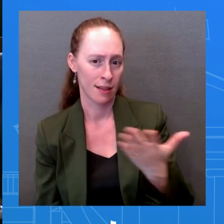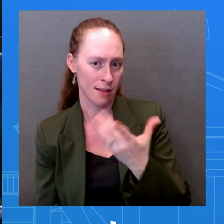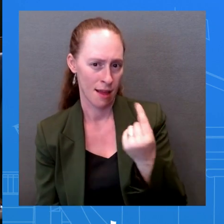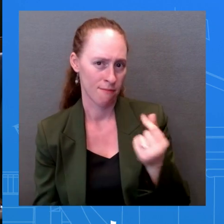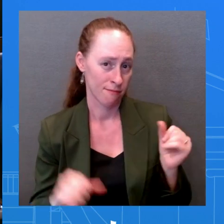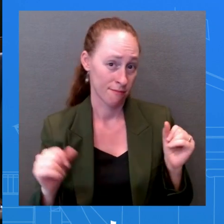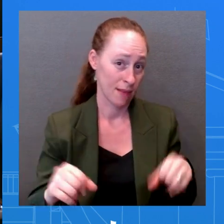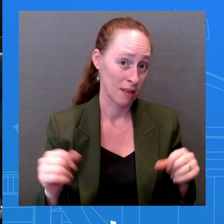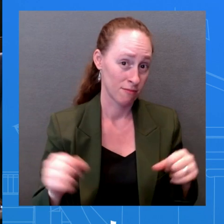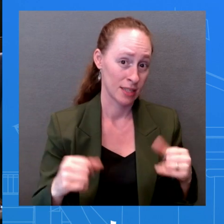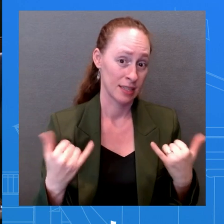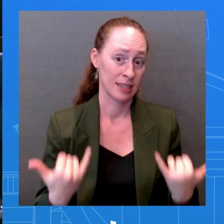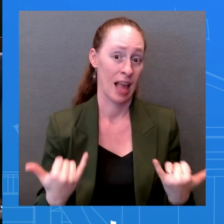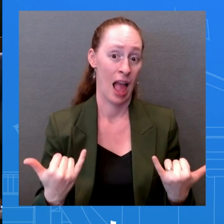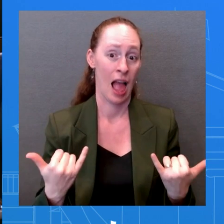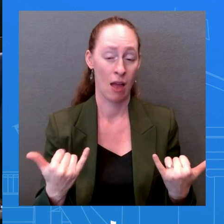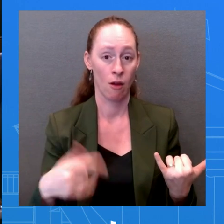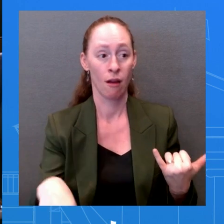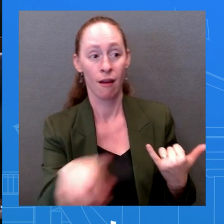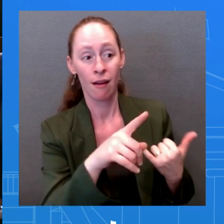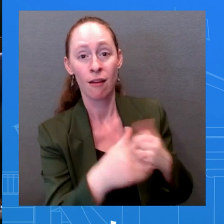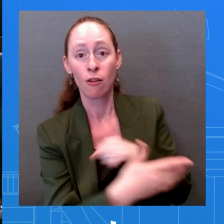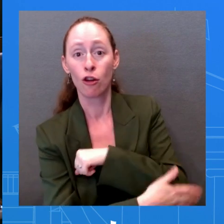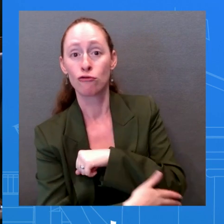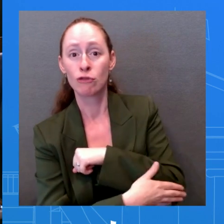whether you think a global recession can be avoided